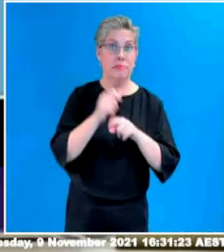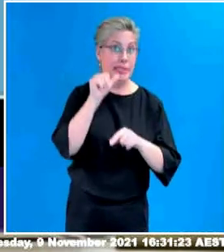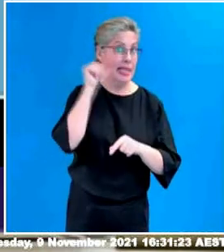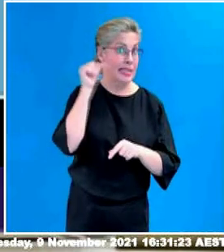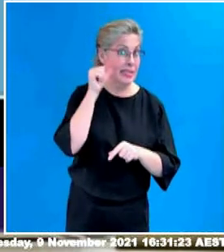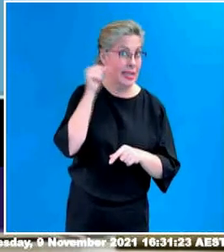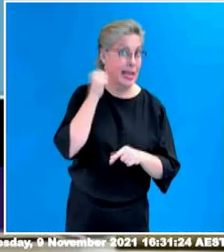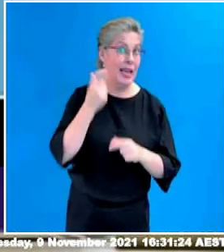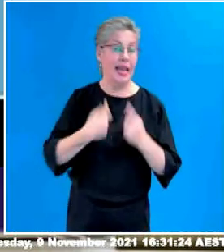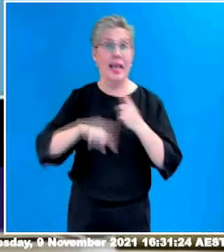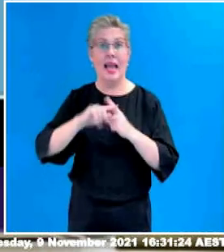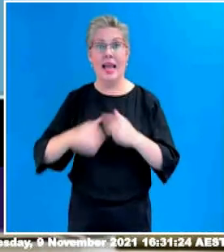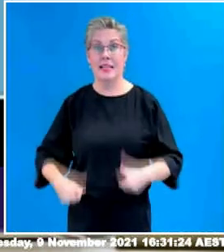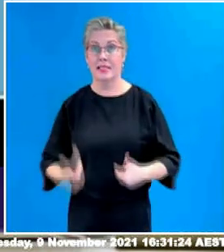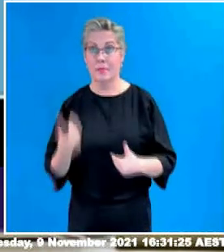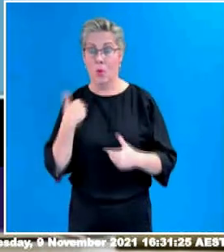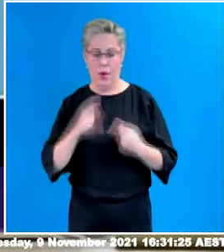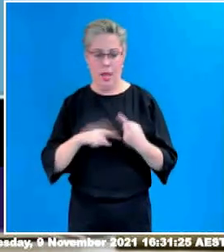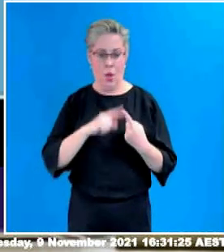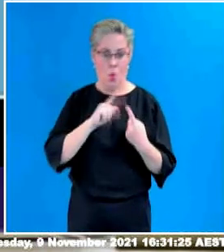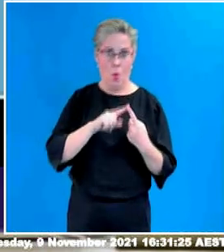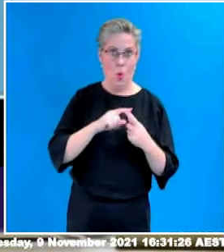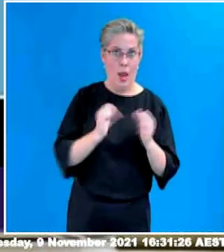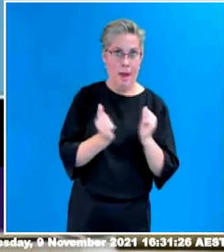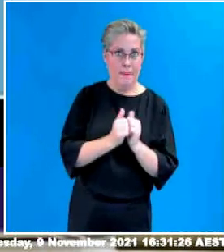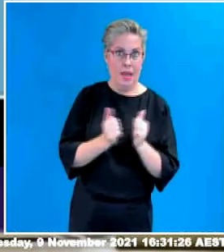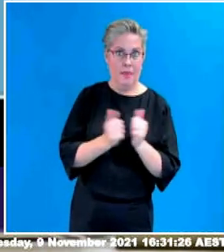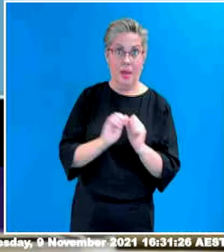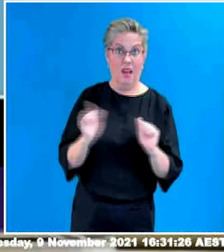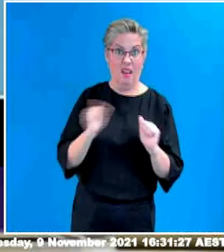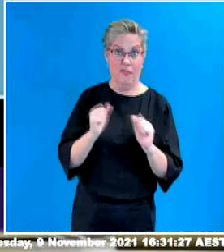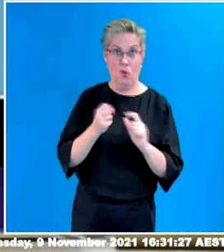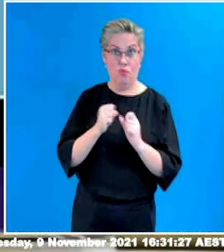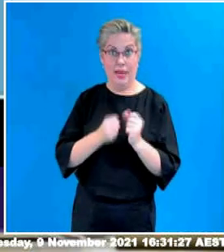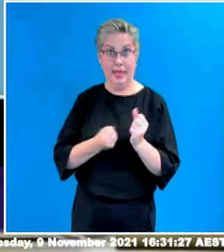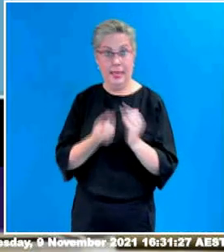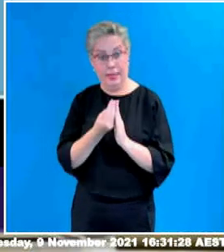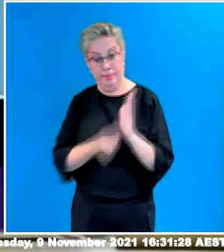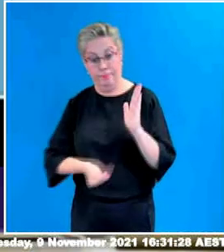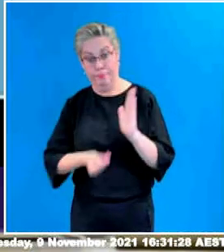One of them may have already been sent to our colleagues Solicitor Assisting.